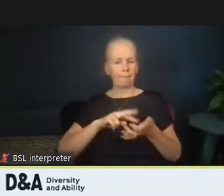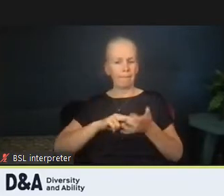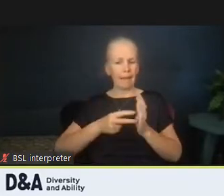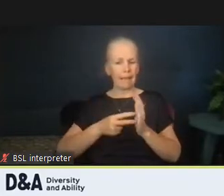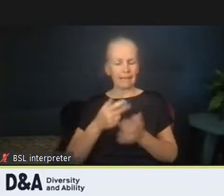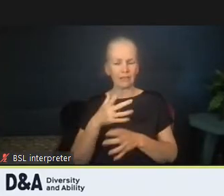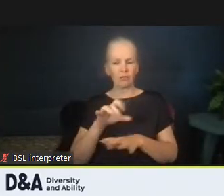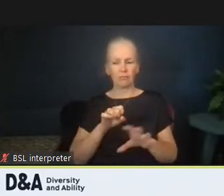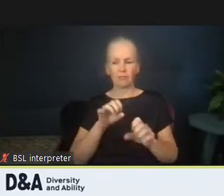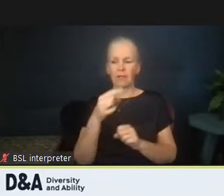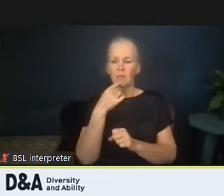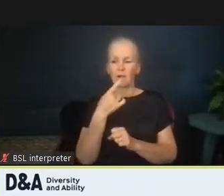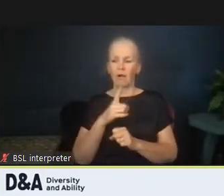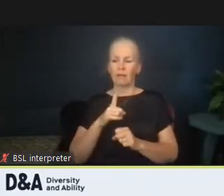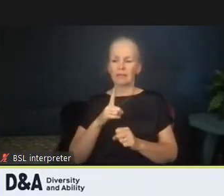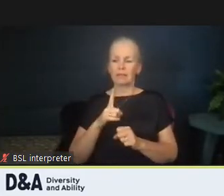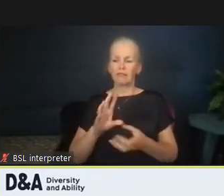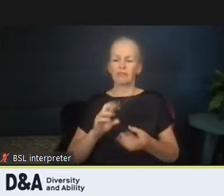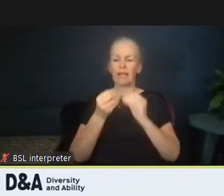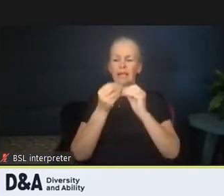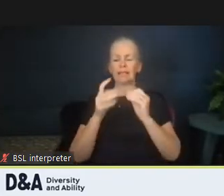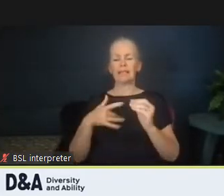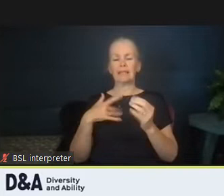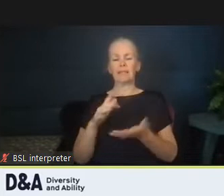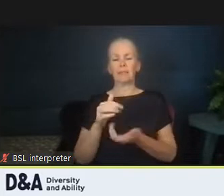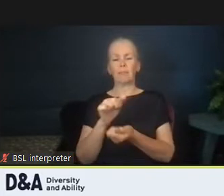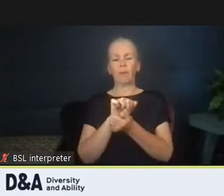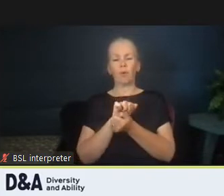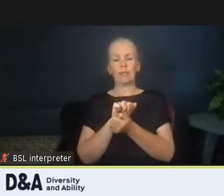belonging for our students, we're not going to be in a space where they feel comfortable to share.